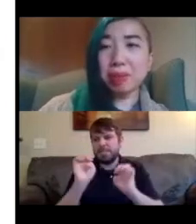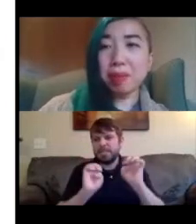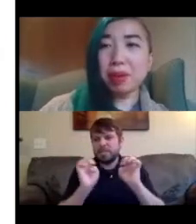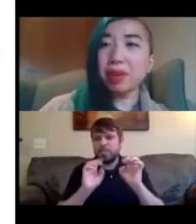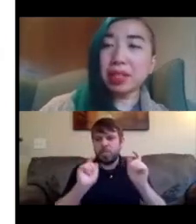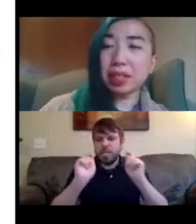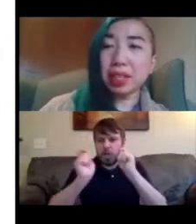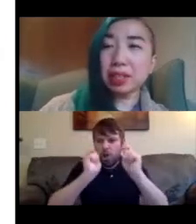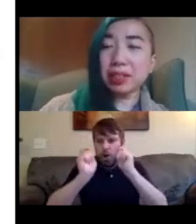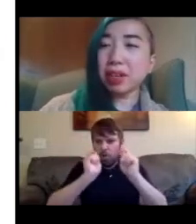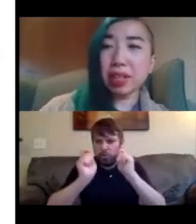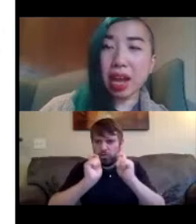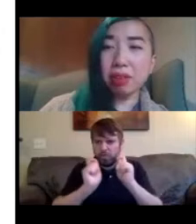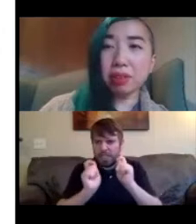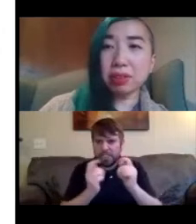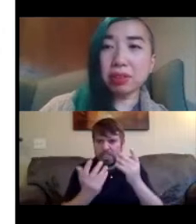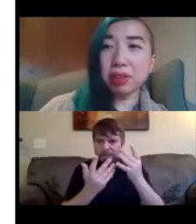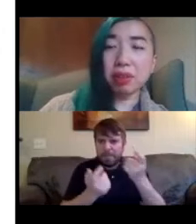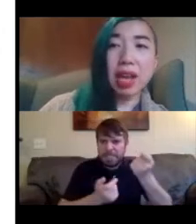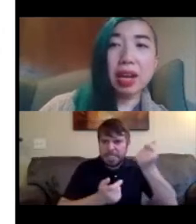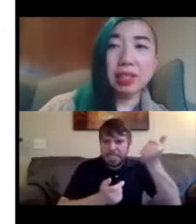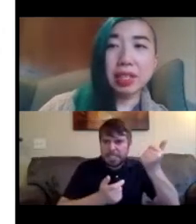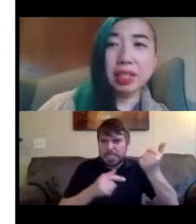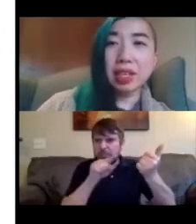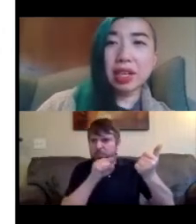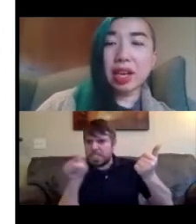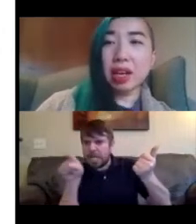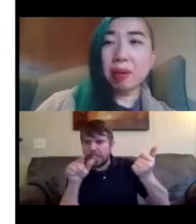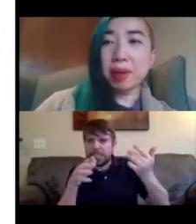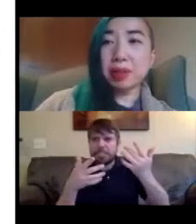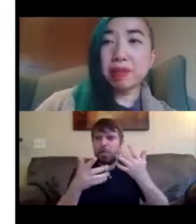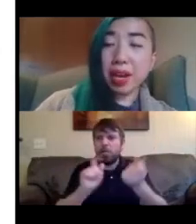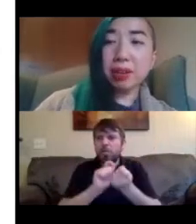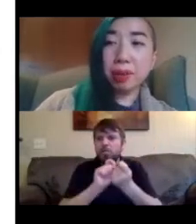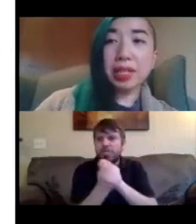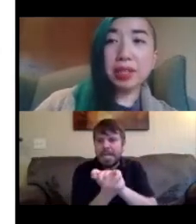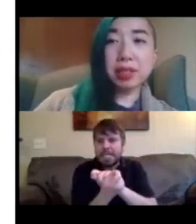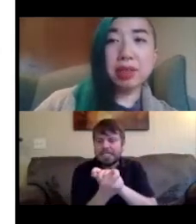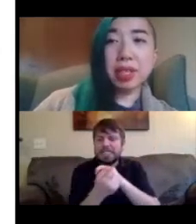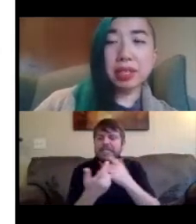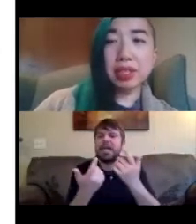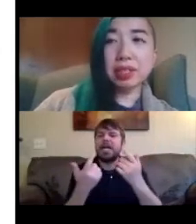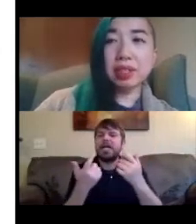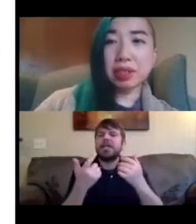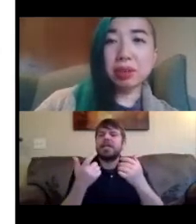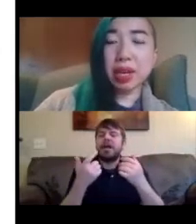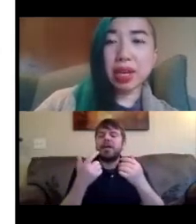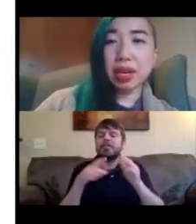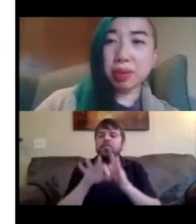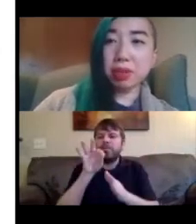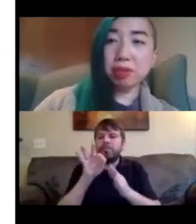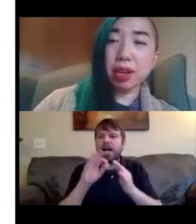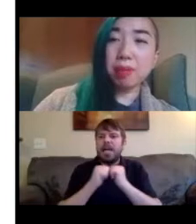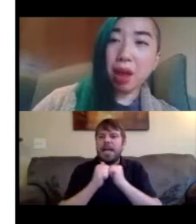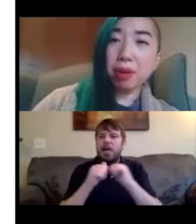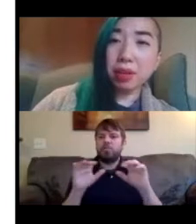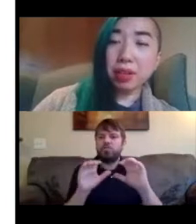be erasing or striking out or redacting, to find a way to do it in such a way that you find power